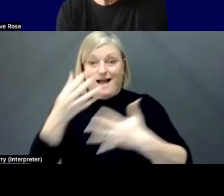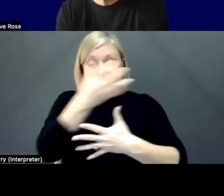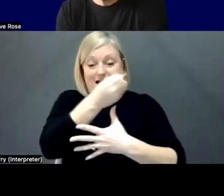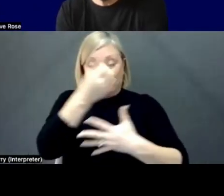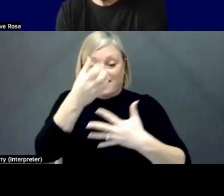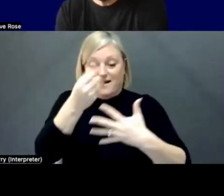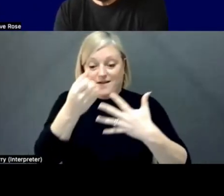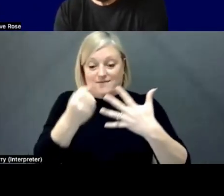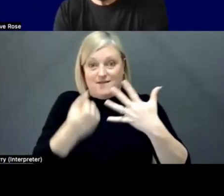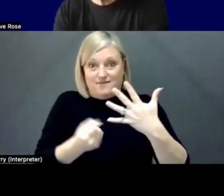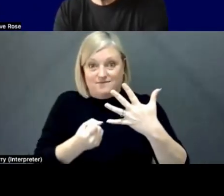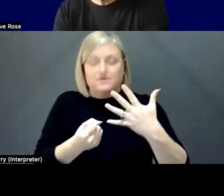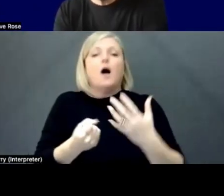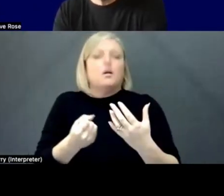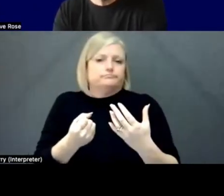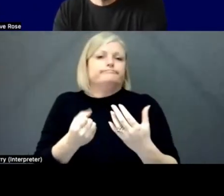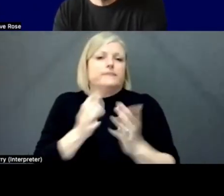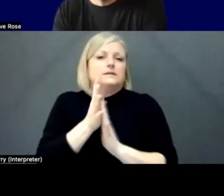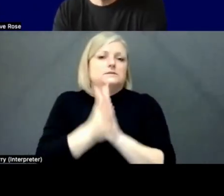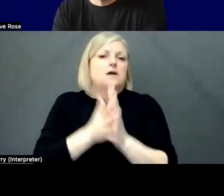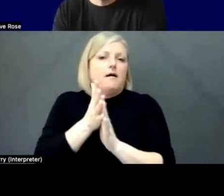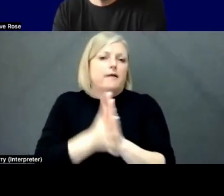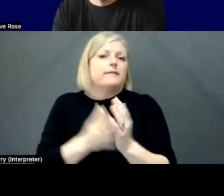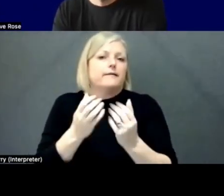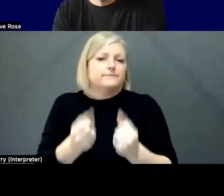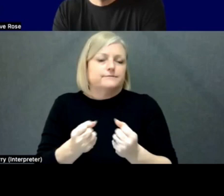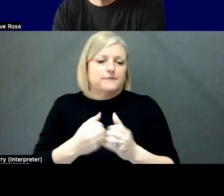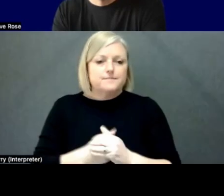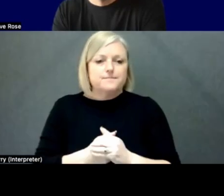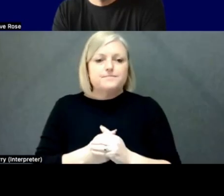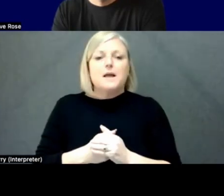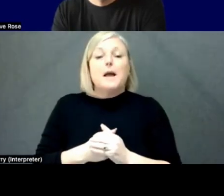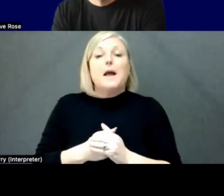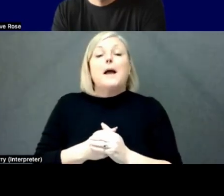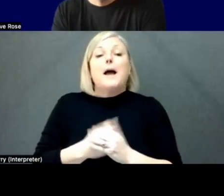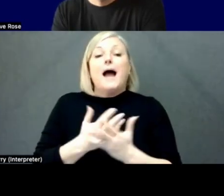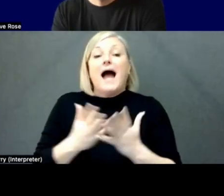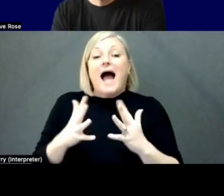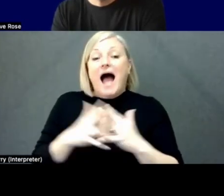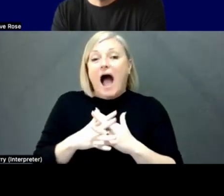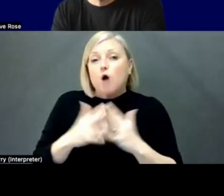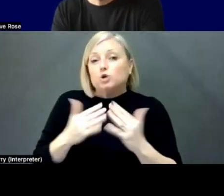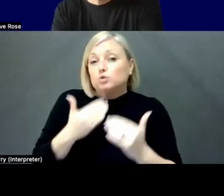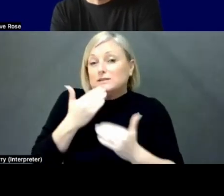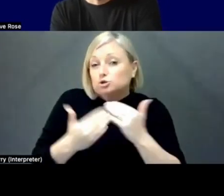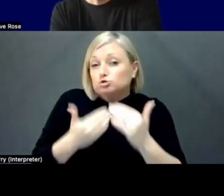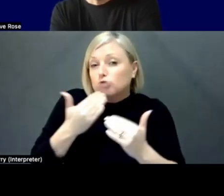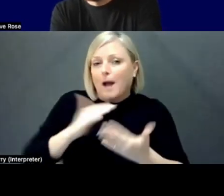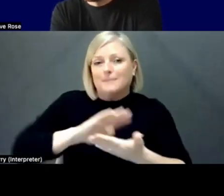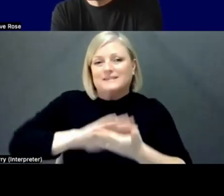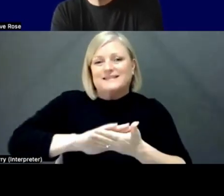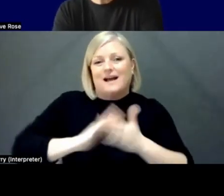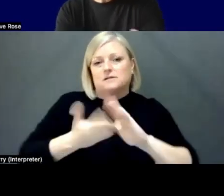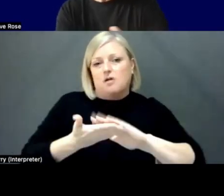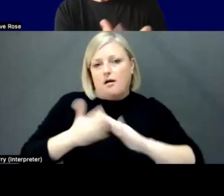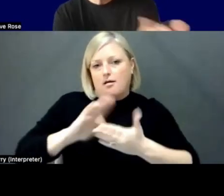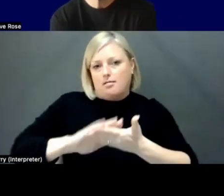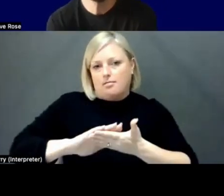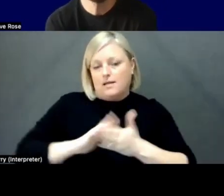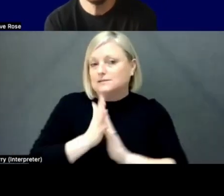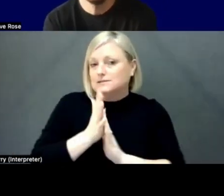a sign. There's been emerging work of how do we describe some of these tactile signs? There was